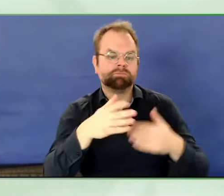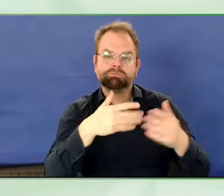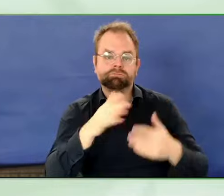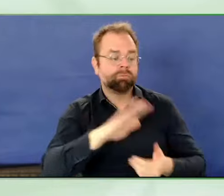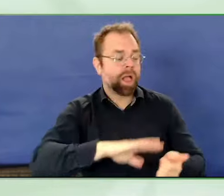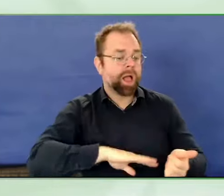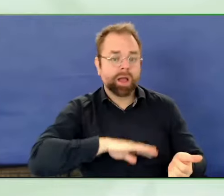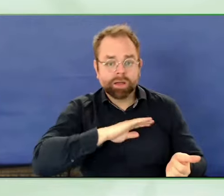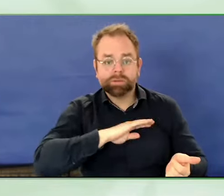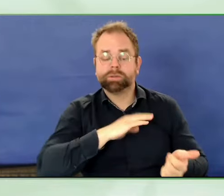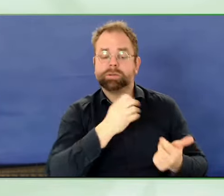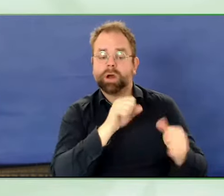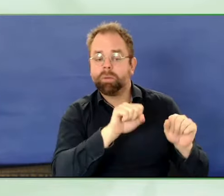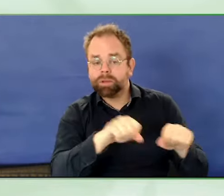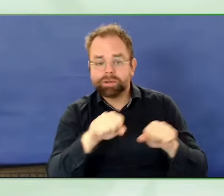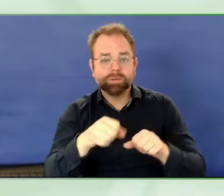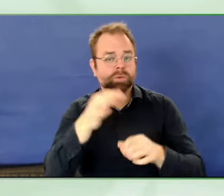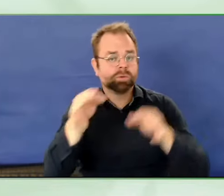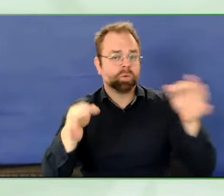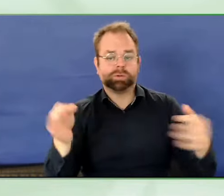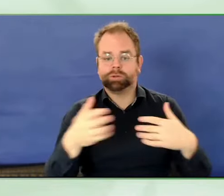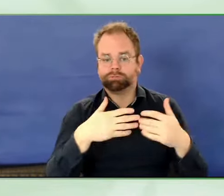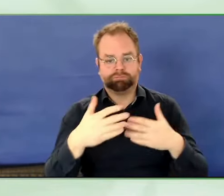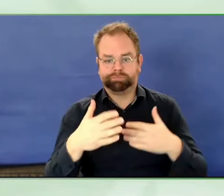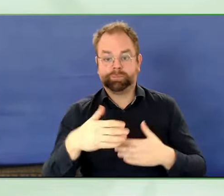Council, we have a little bit without their, shameless plug, please visit!